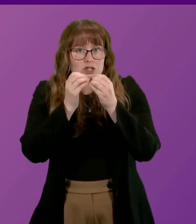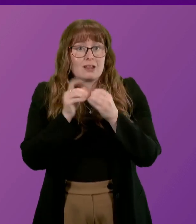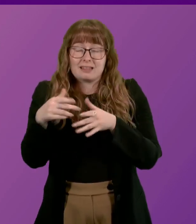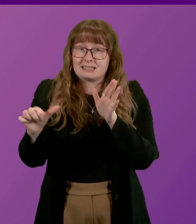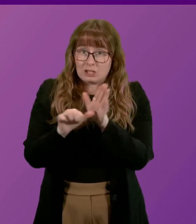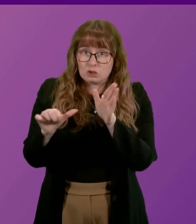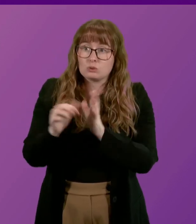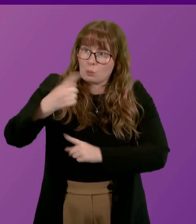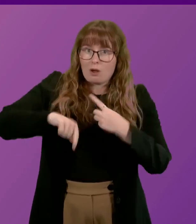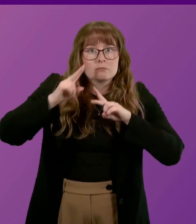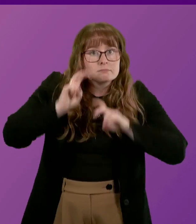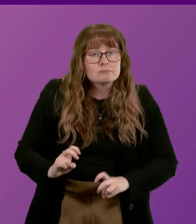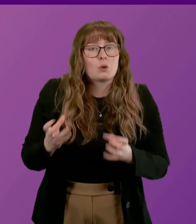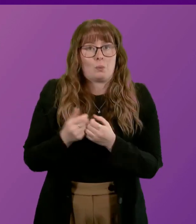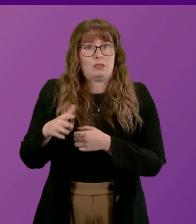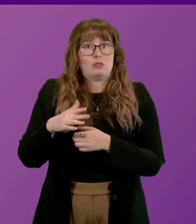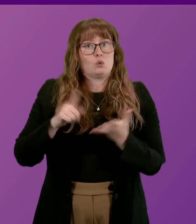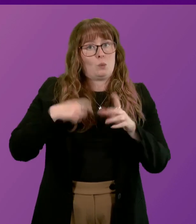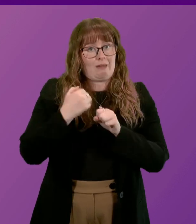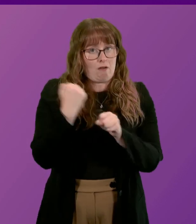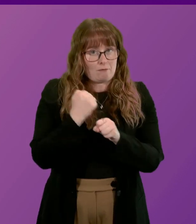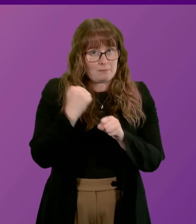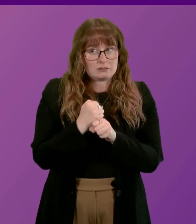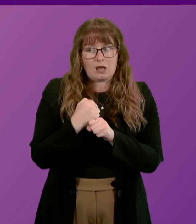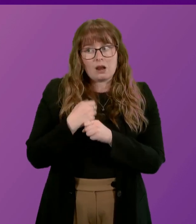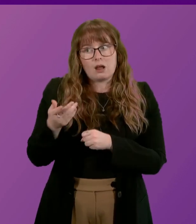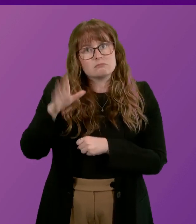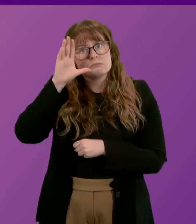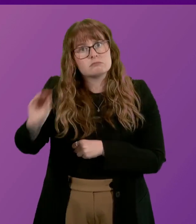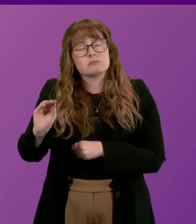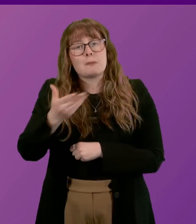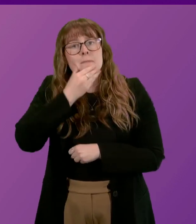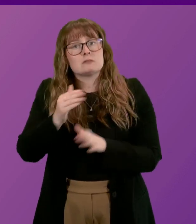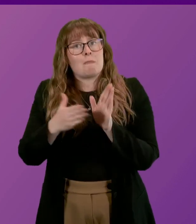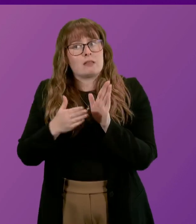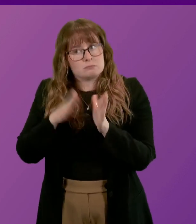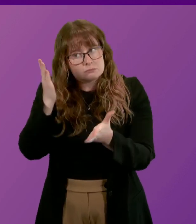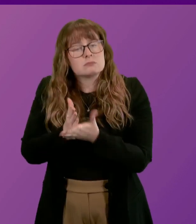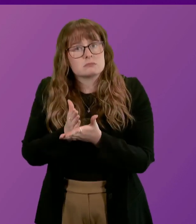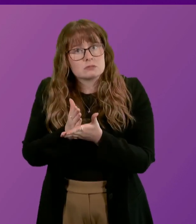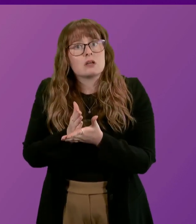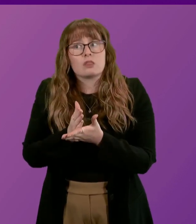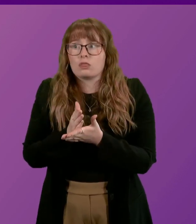We are exploring those issues with the United Kingdom Government, and I give Mr Matheson an absolute assurance that the Scottish Government will enter the